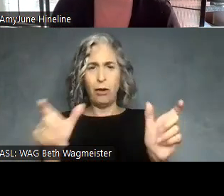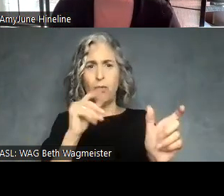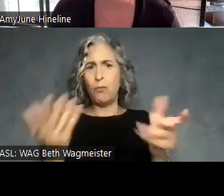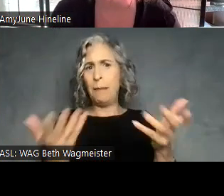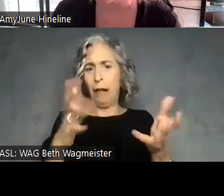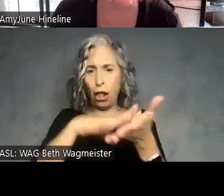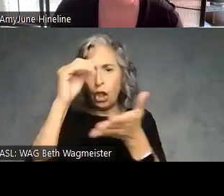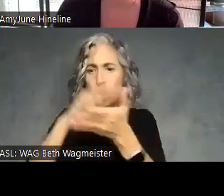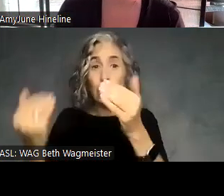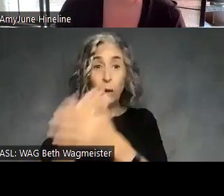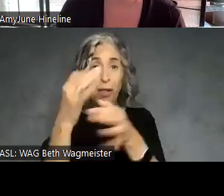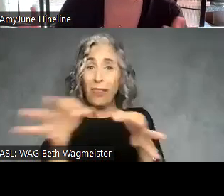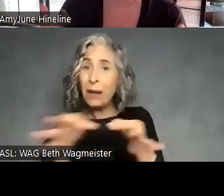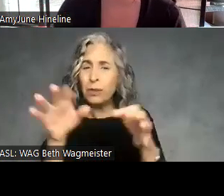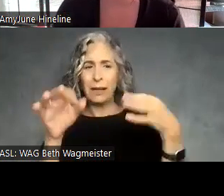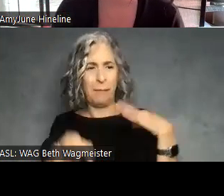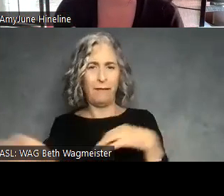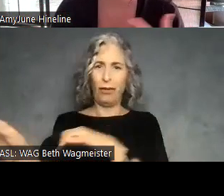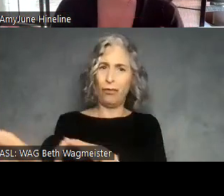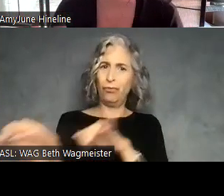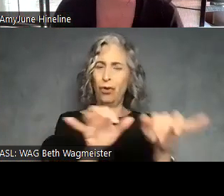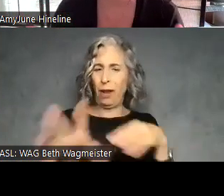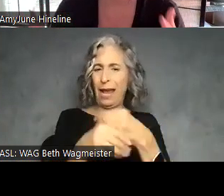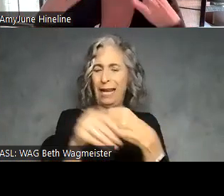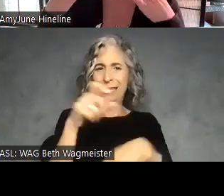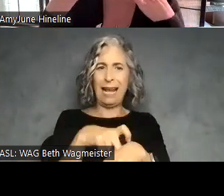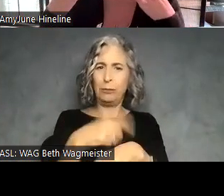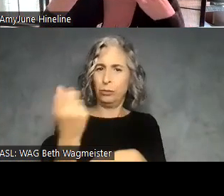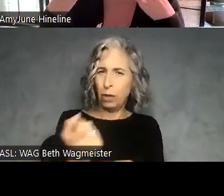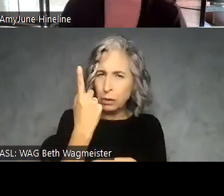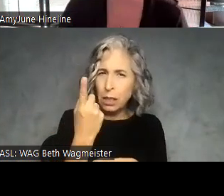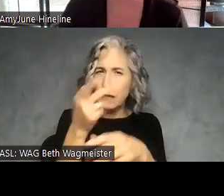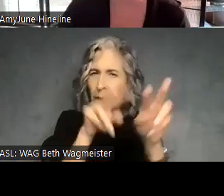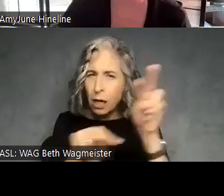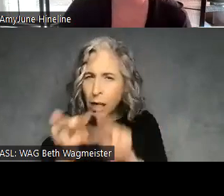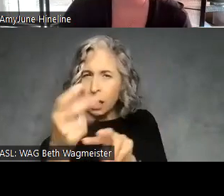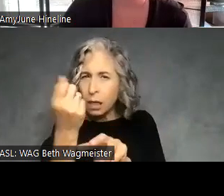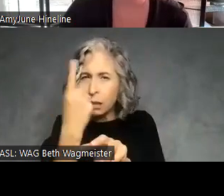may be more comfortable with sign language than the written word. So having all that written word